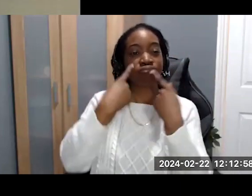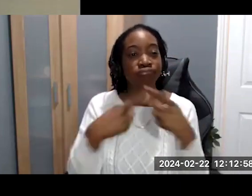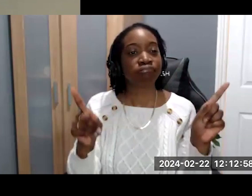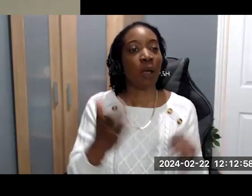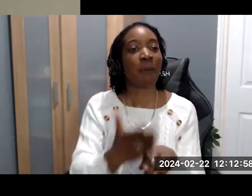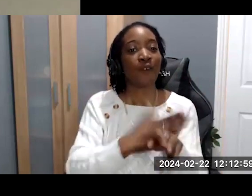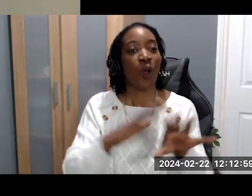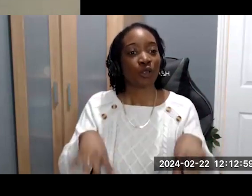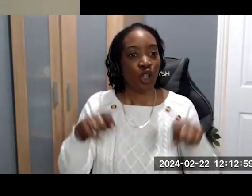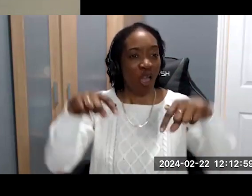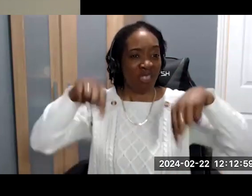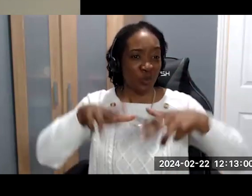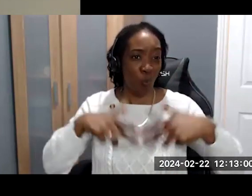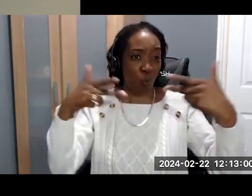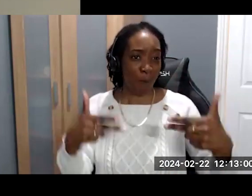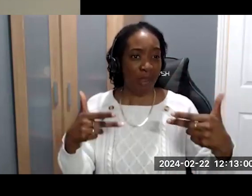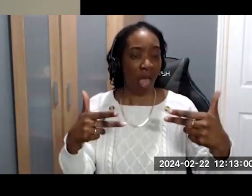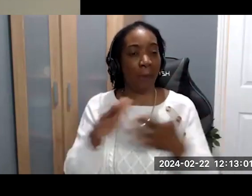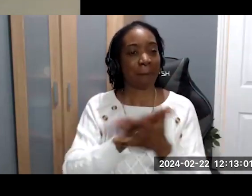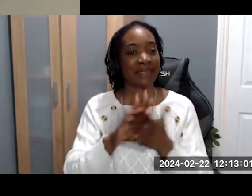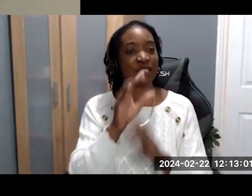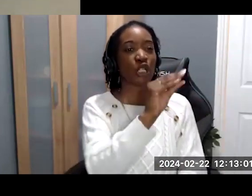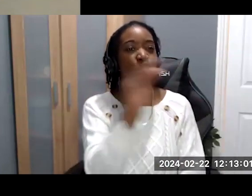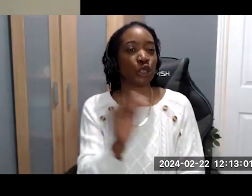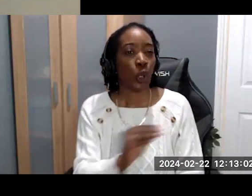As this is a webinar Zoom functions slightly differently so everyone